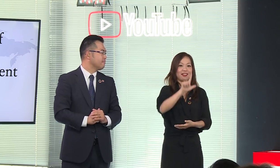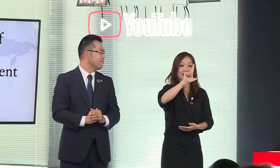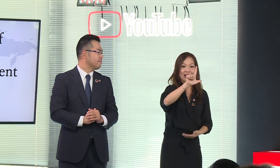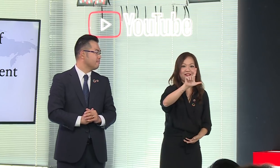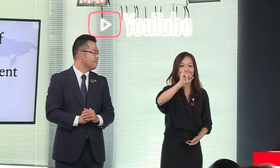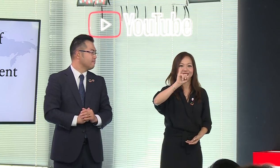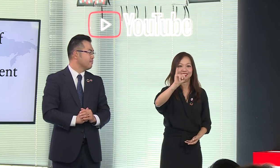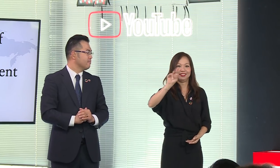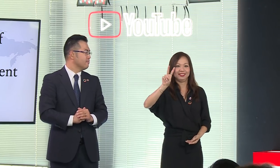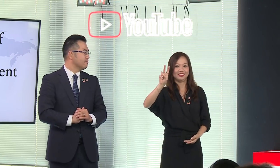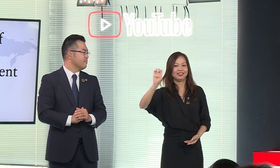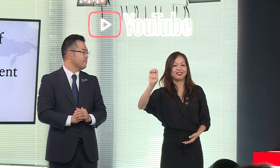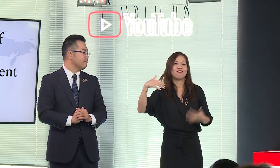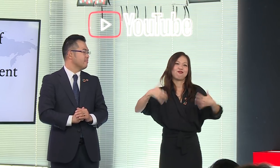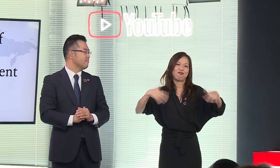I do agree.